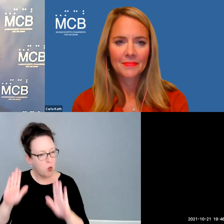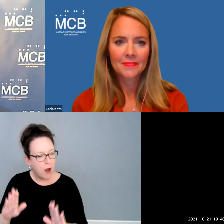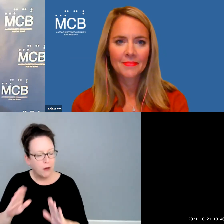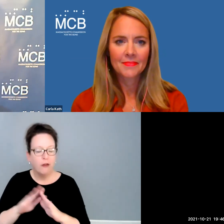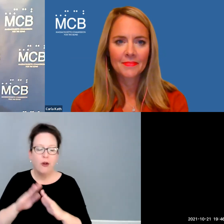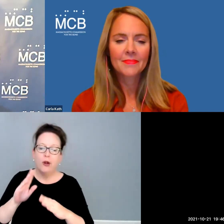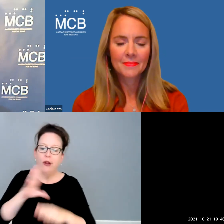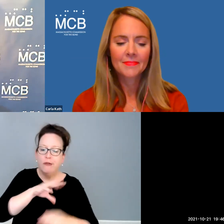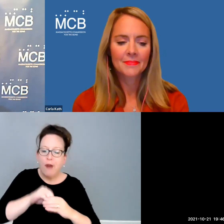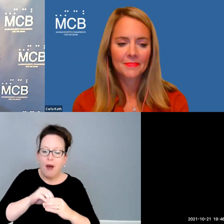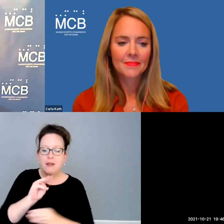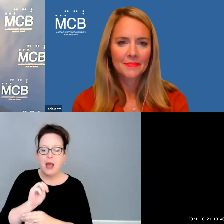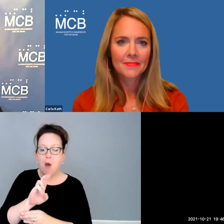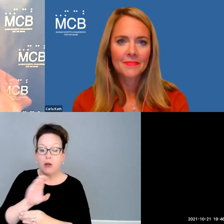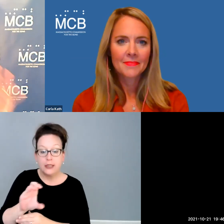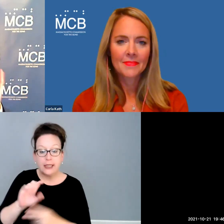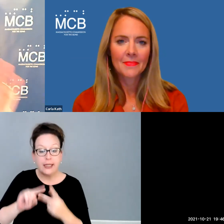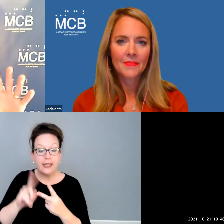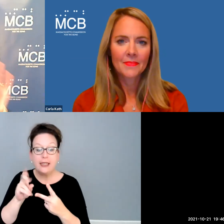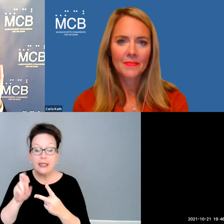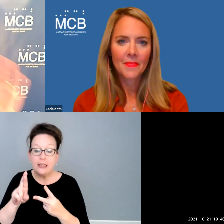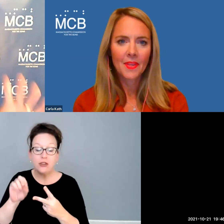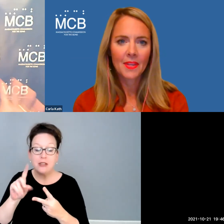a publicly funded program to be able to get technology